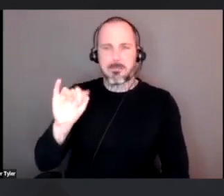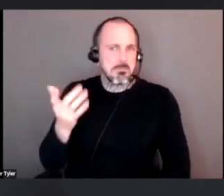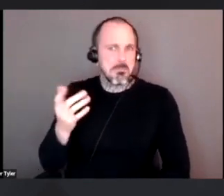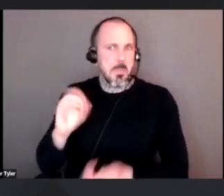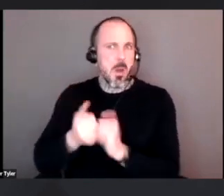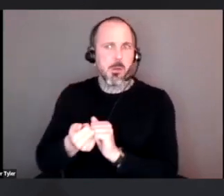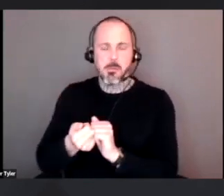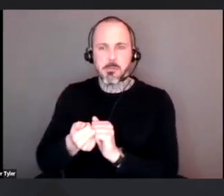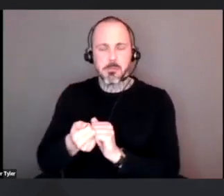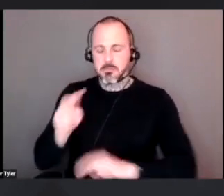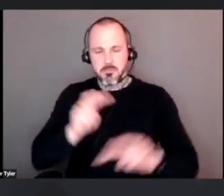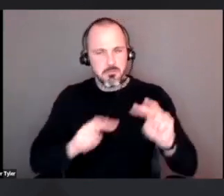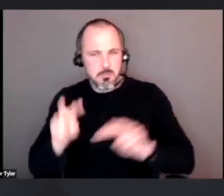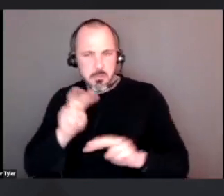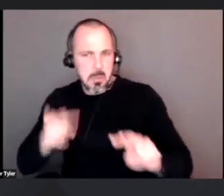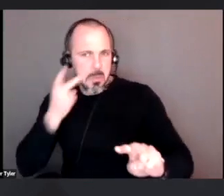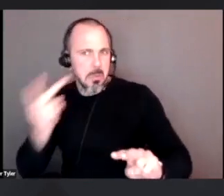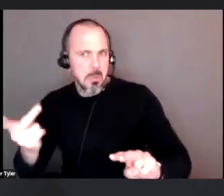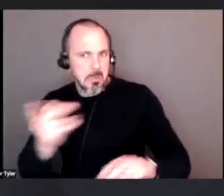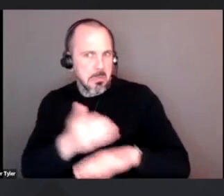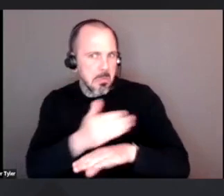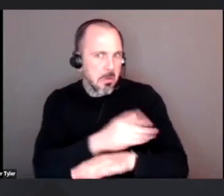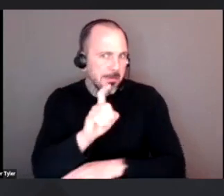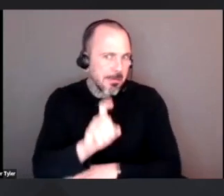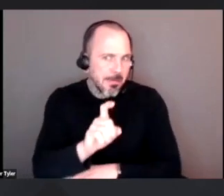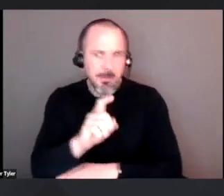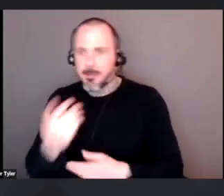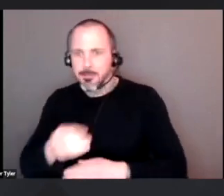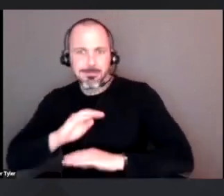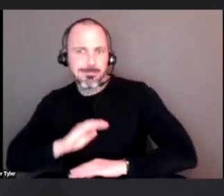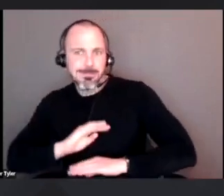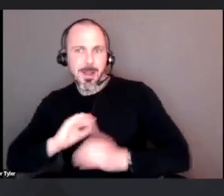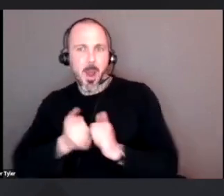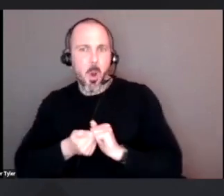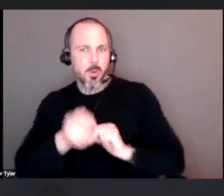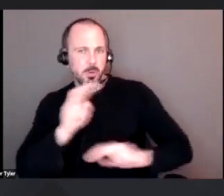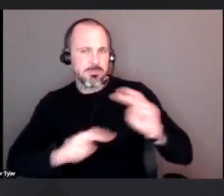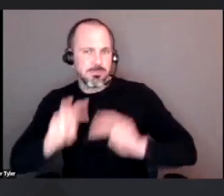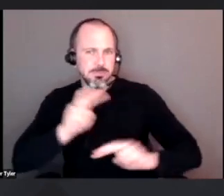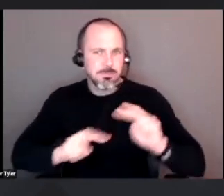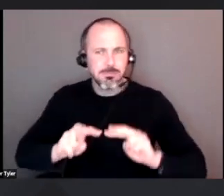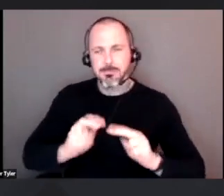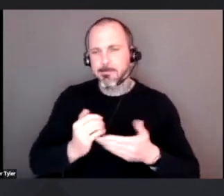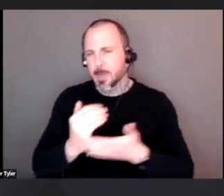That's a really trick... - Go ahead, Tonya. Oh, sorry, yeah. - No, go ahead. That's a tricky one because it comes into the disclosure